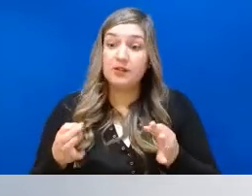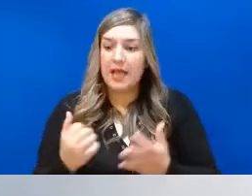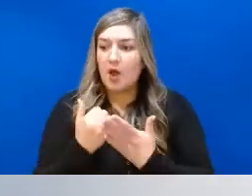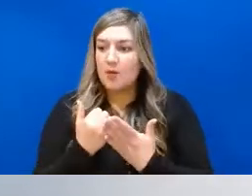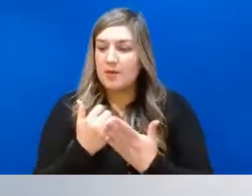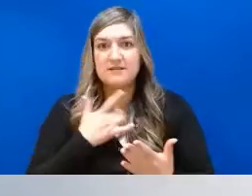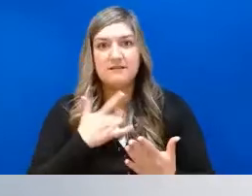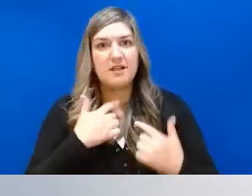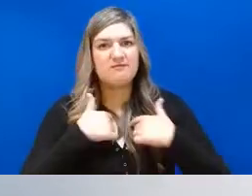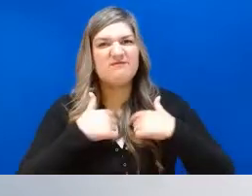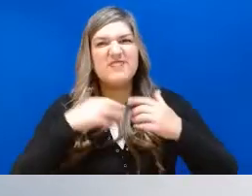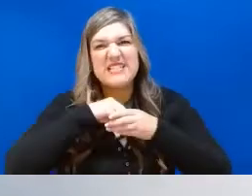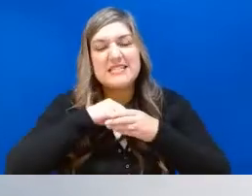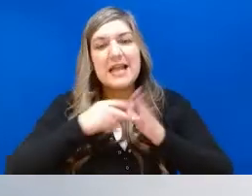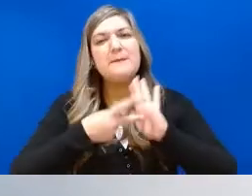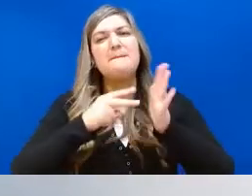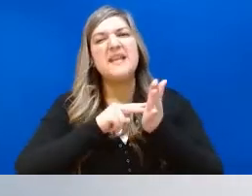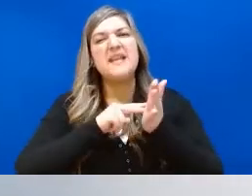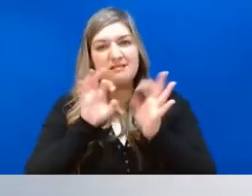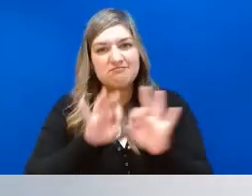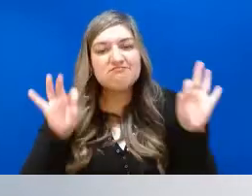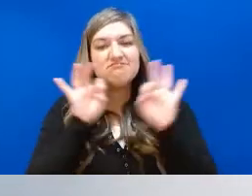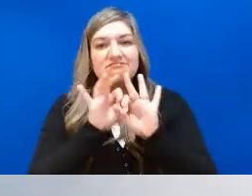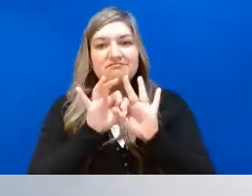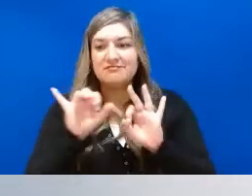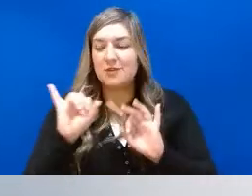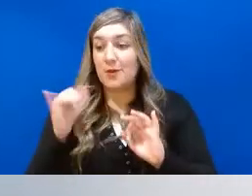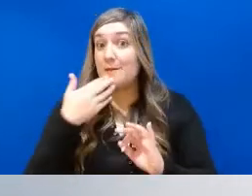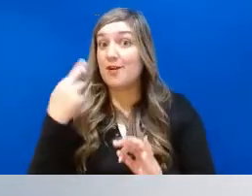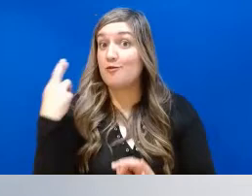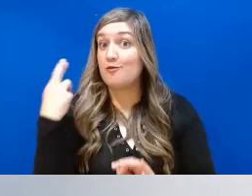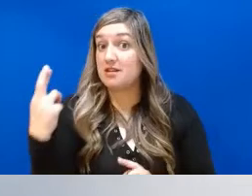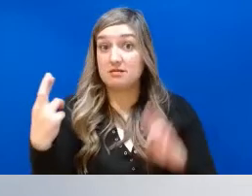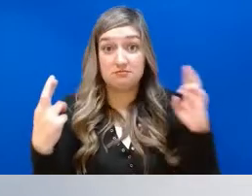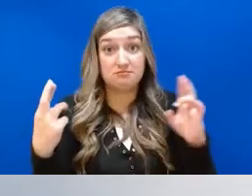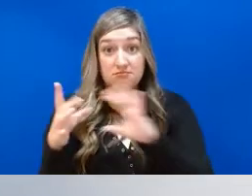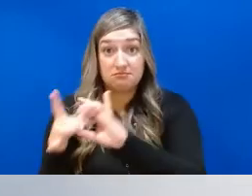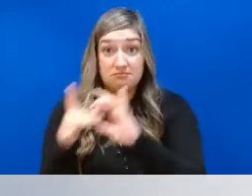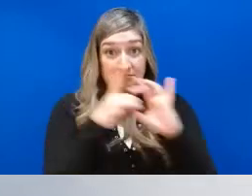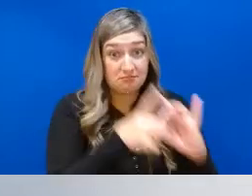build better relationships, problem, solve set goals, both professional and personal.